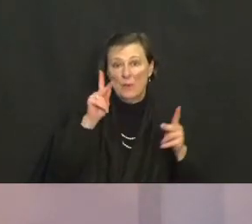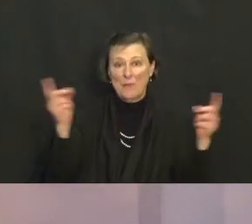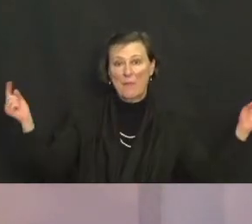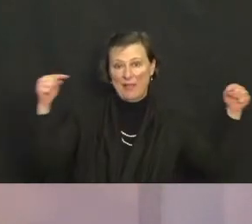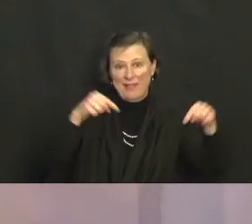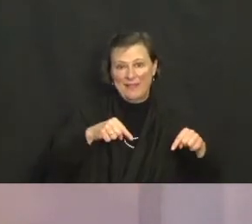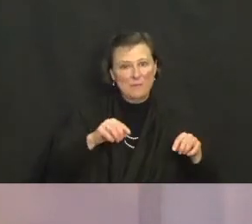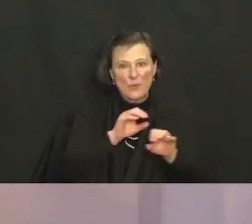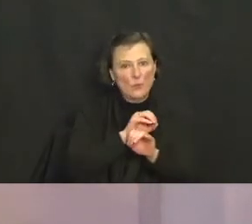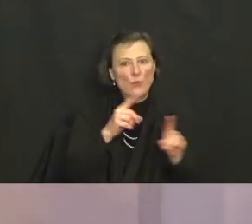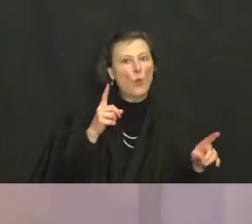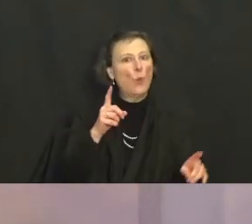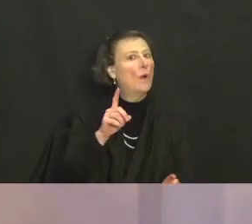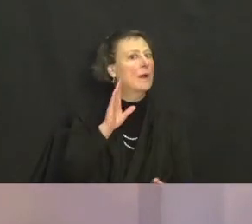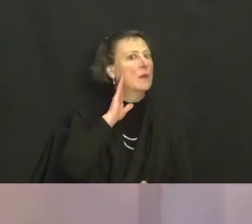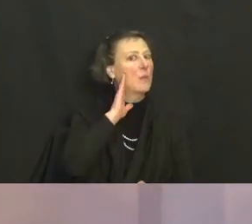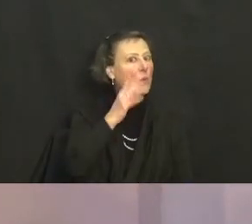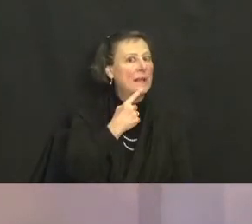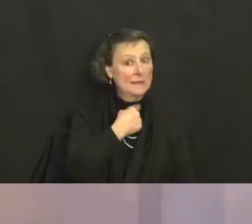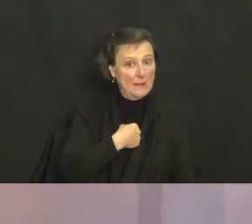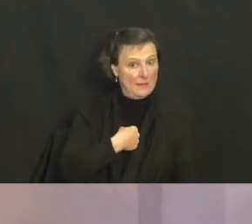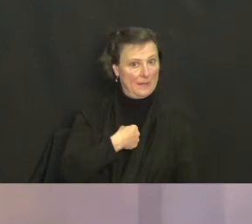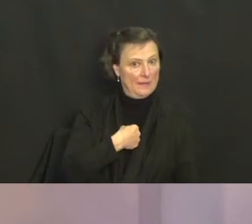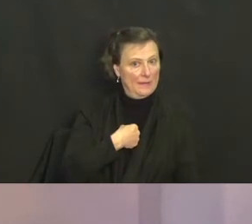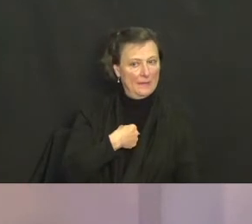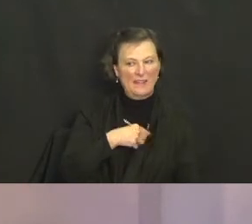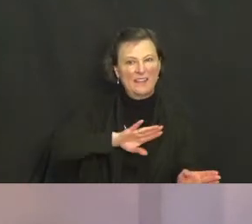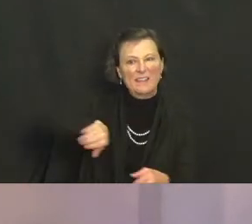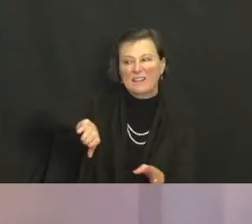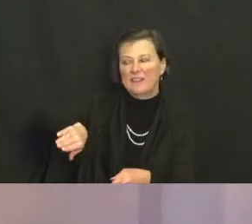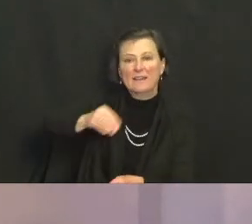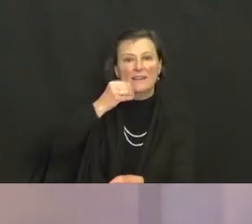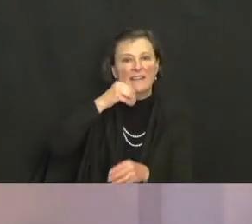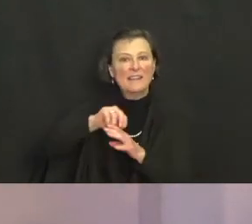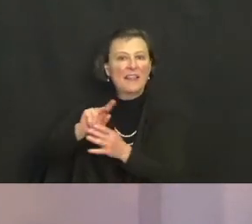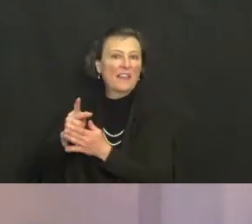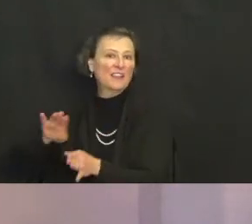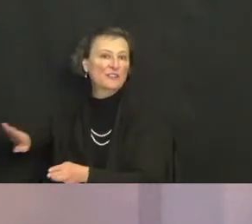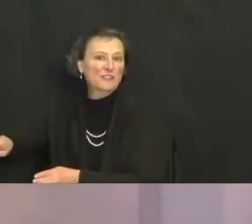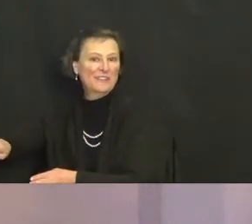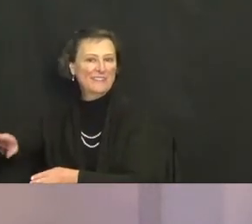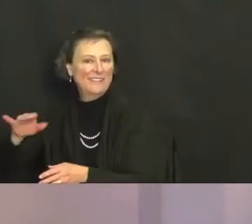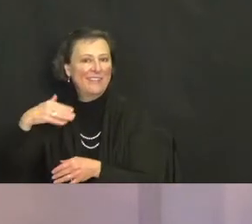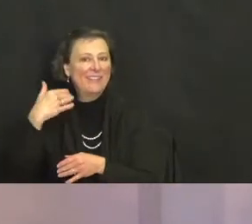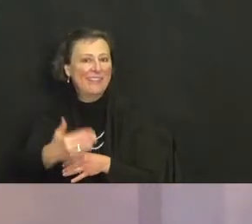Nobody will dare say to me, “Eat in the kitchen,” then.